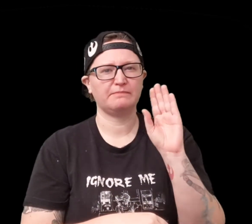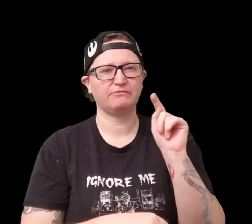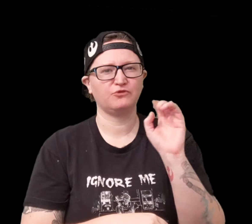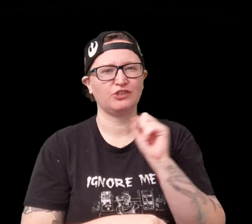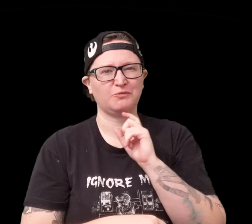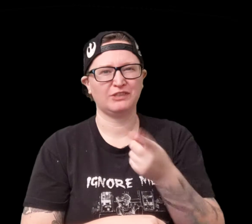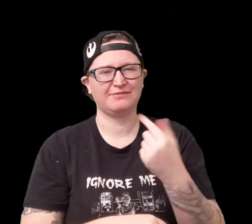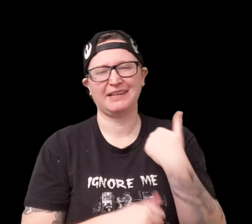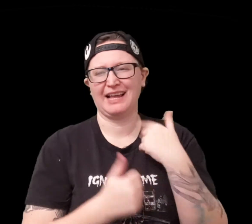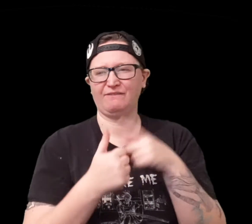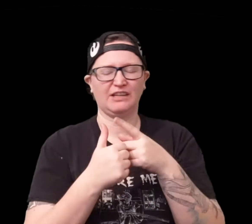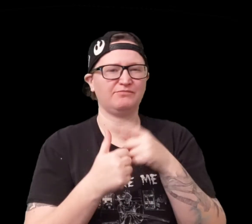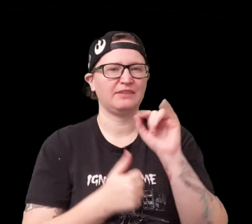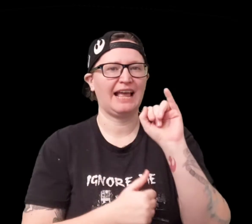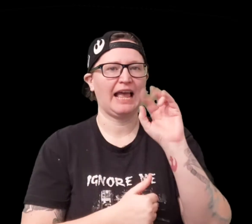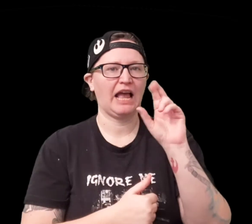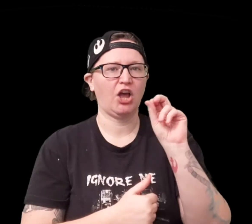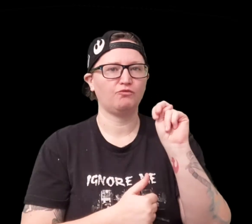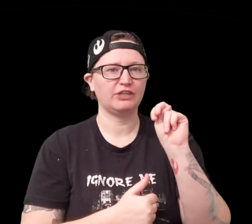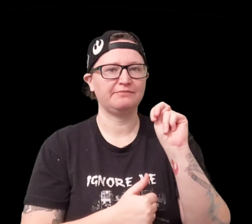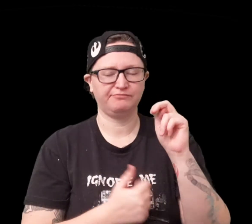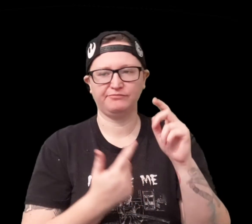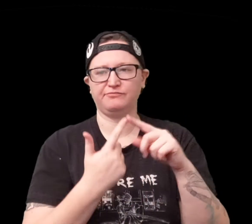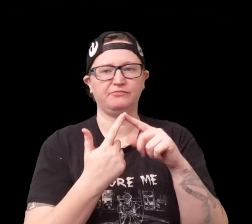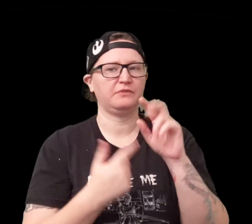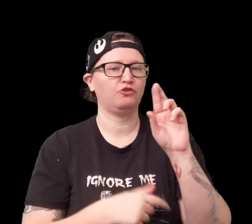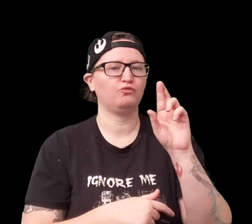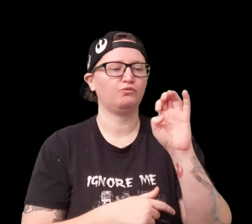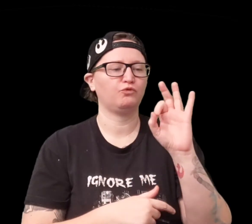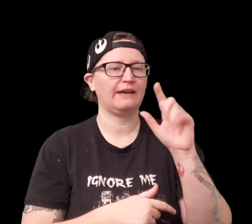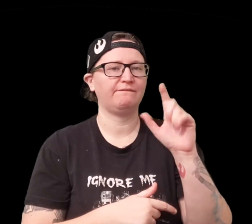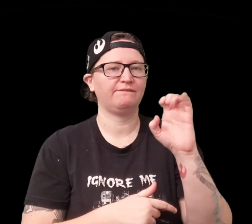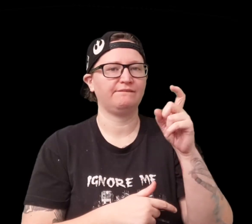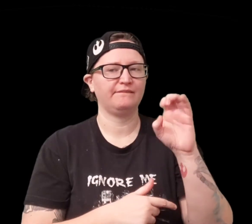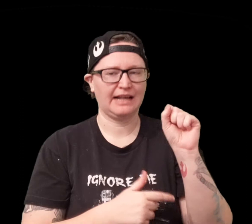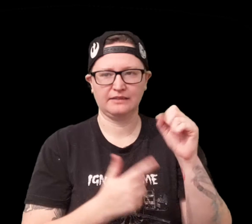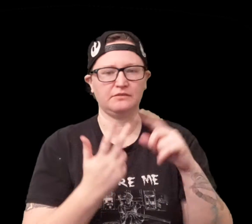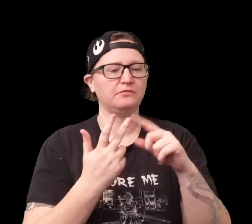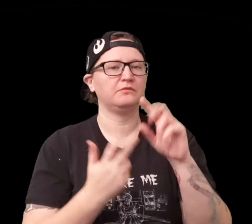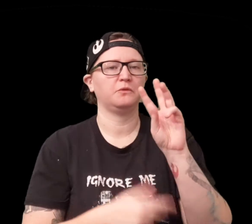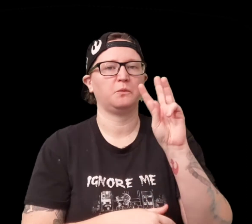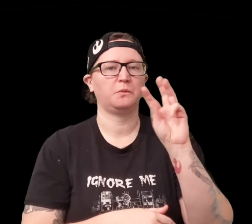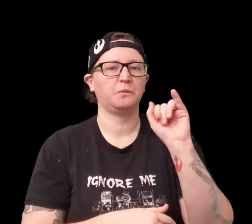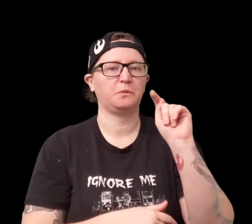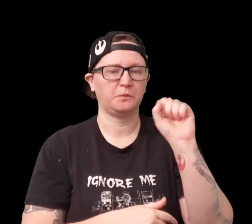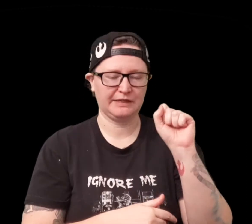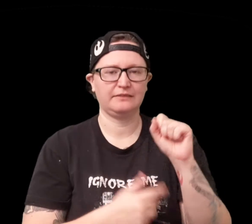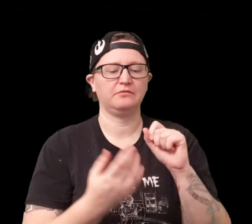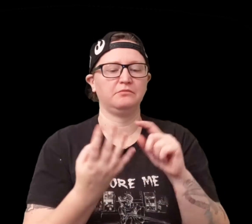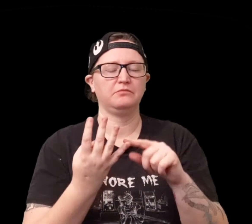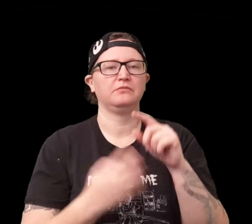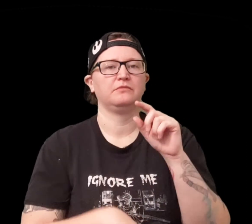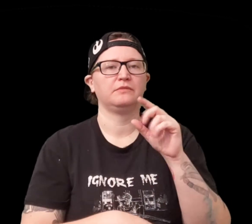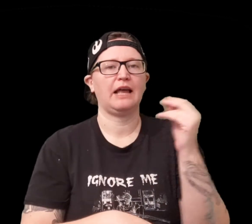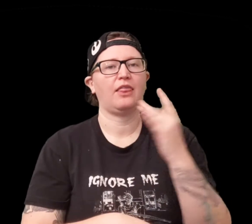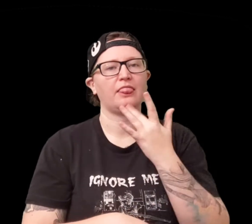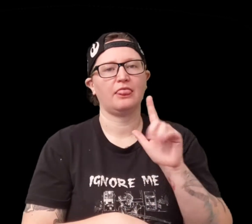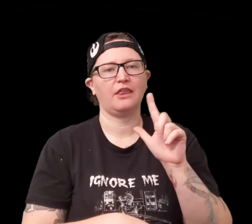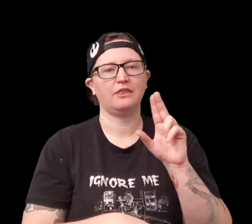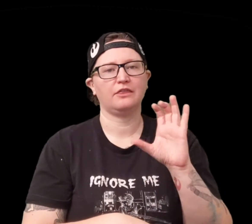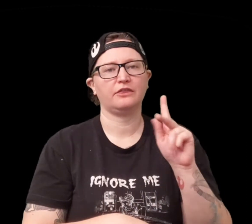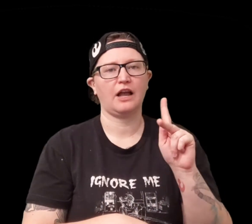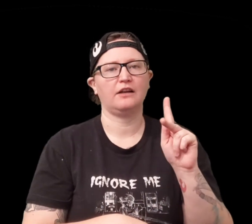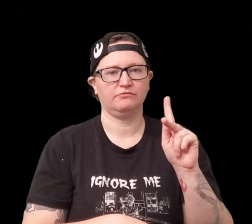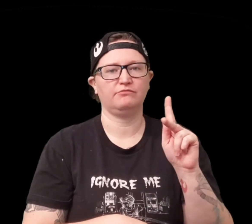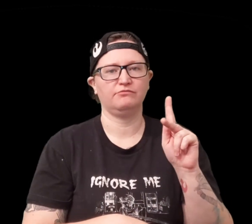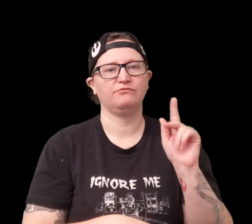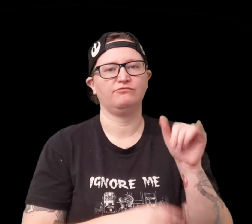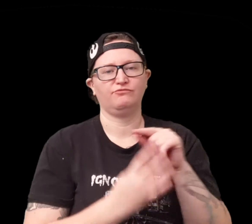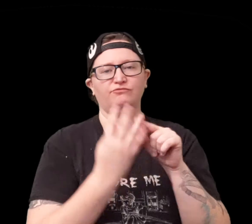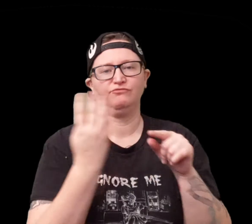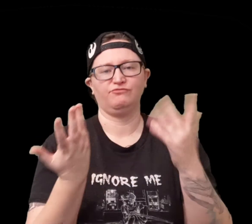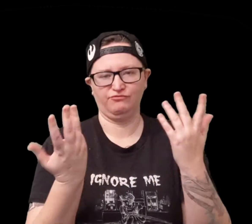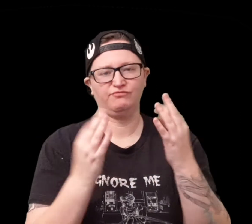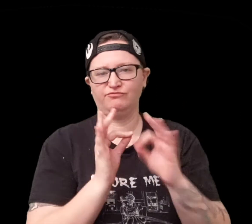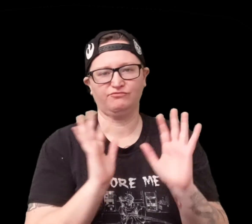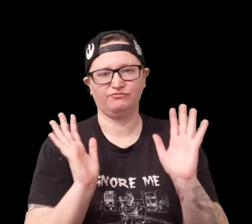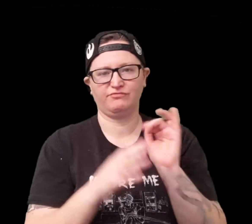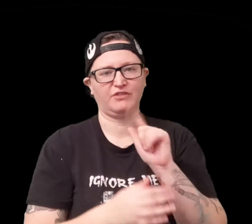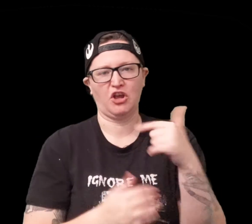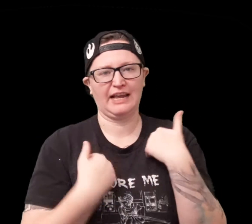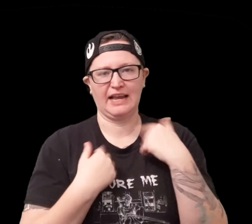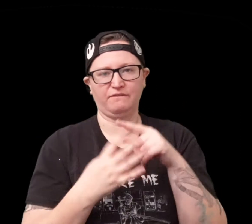there are only a few attributes um there's iron reflex wits and luck so that was it